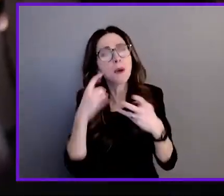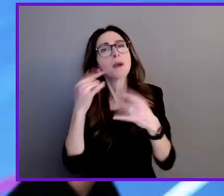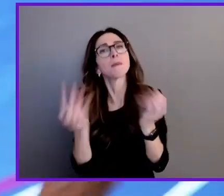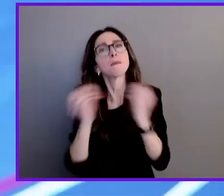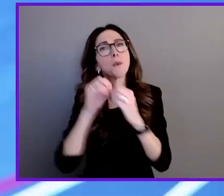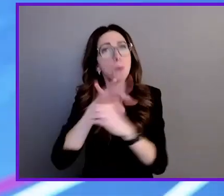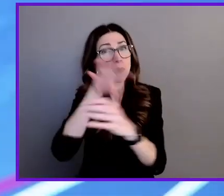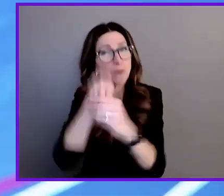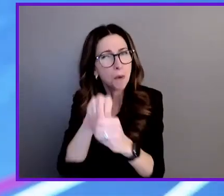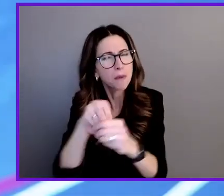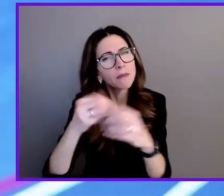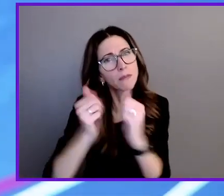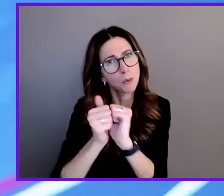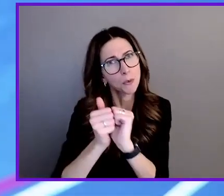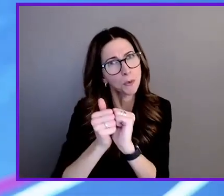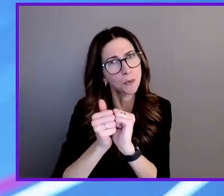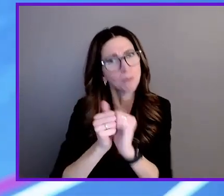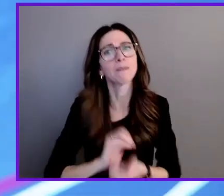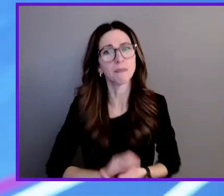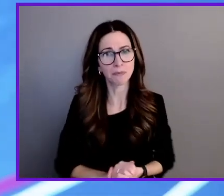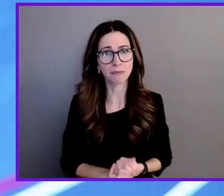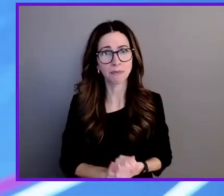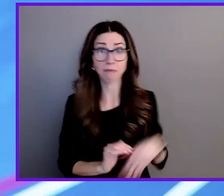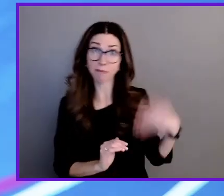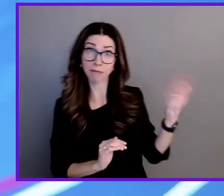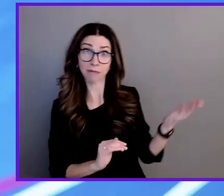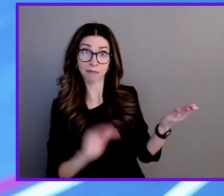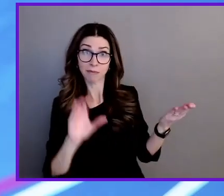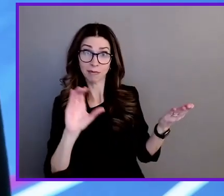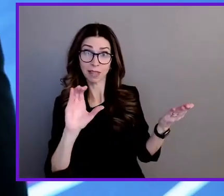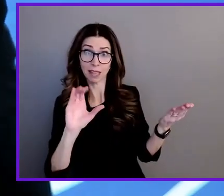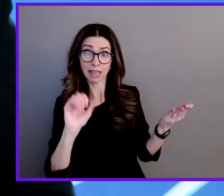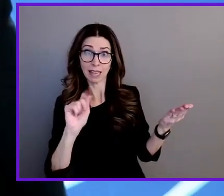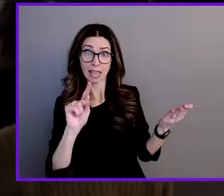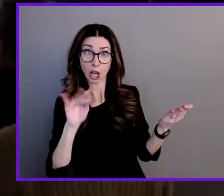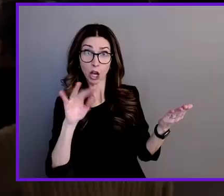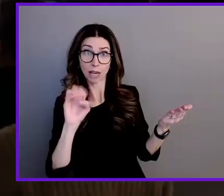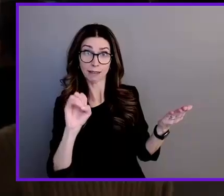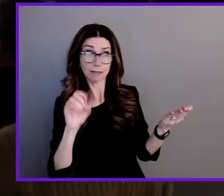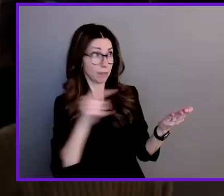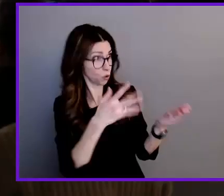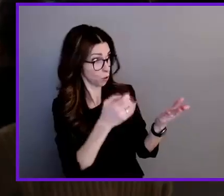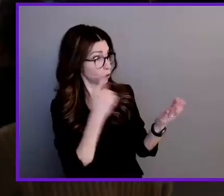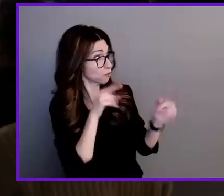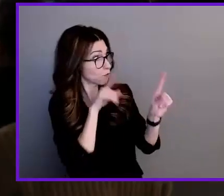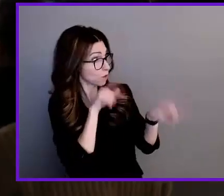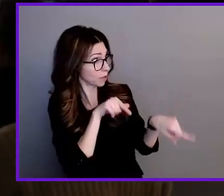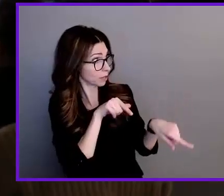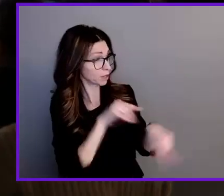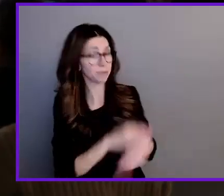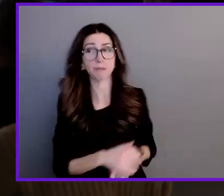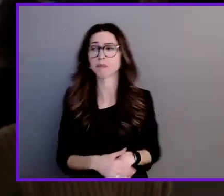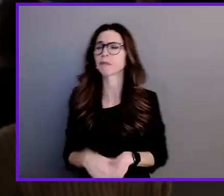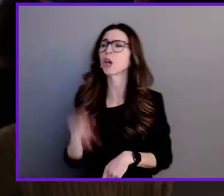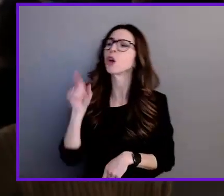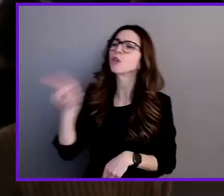Carolyn, do you want to jump in? You’re talking about agents? Yes. Okay. I’m sorry.